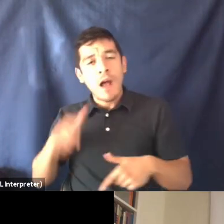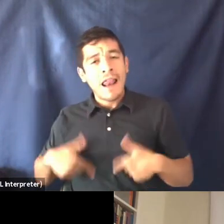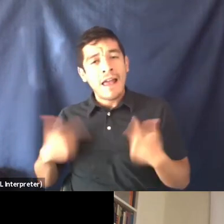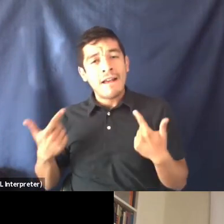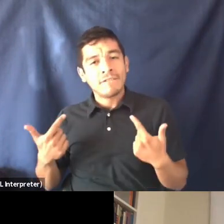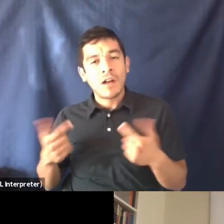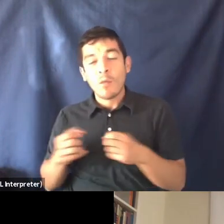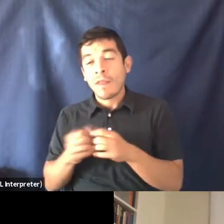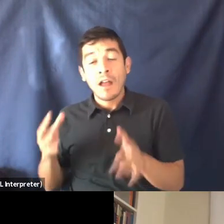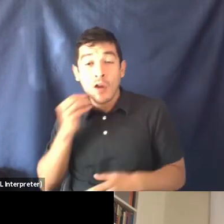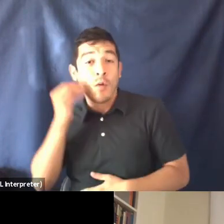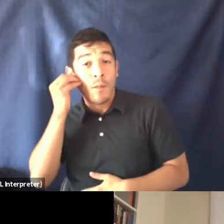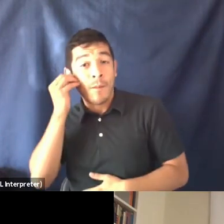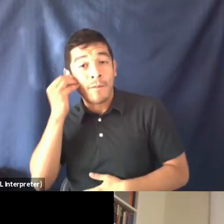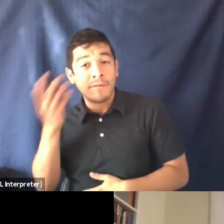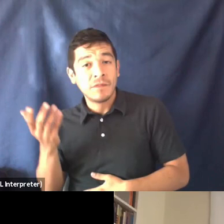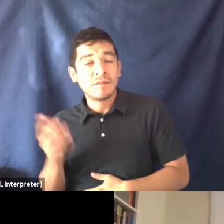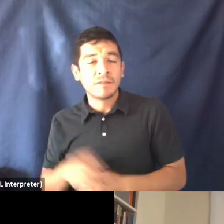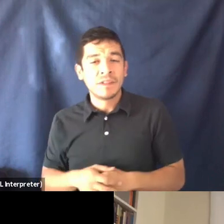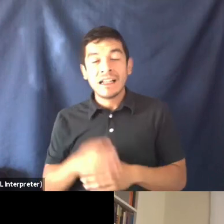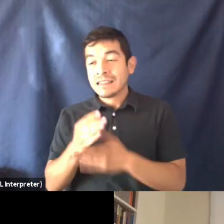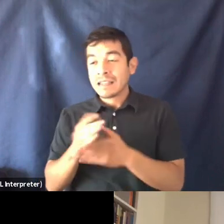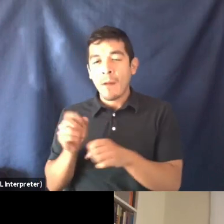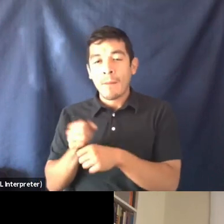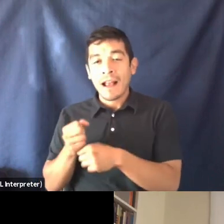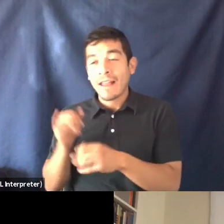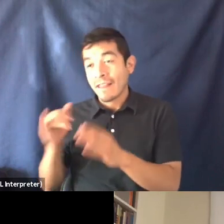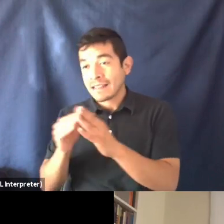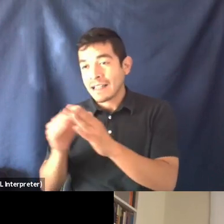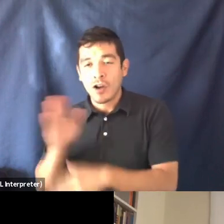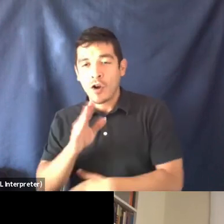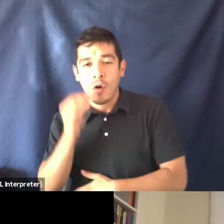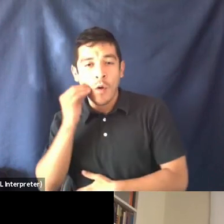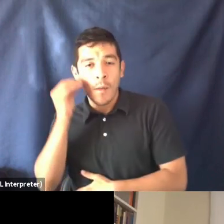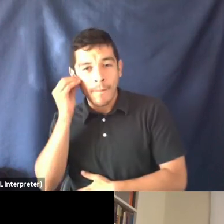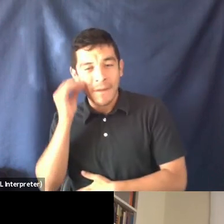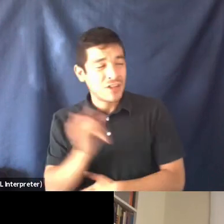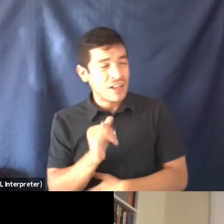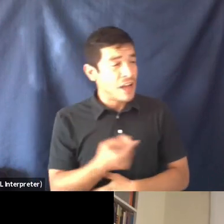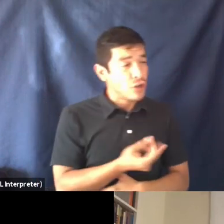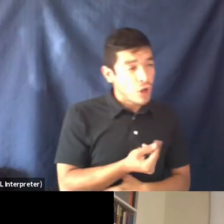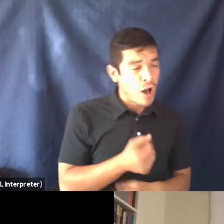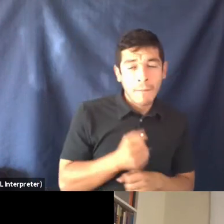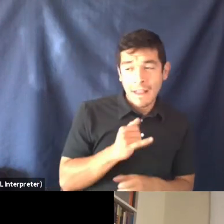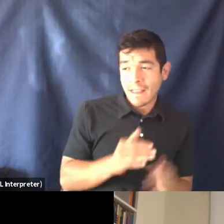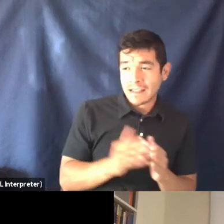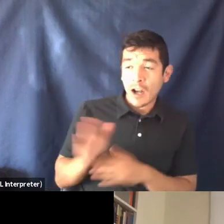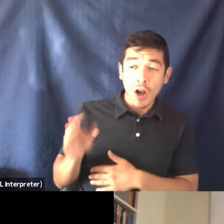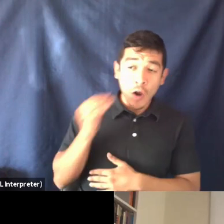that she's made it her home, the city, she knows the streets. Yeah. Yeah, but she didn't, I left her own devices.